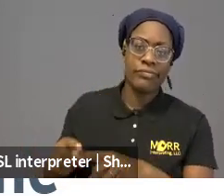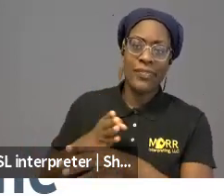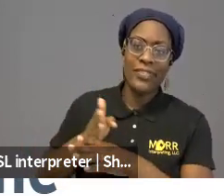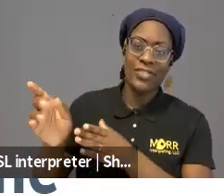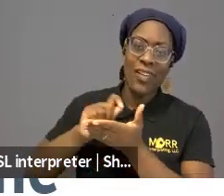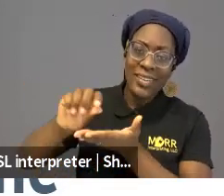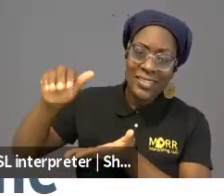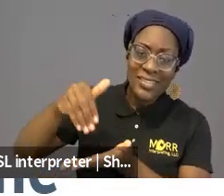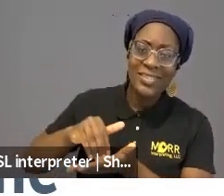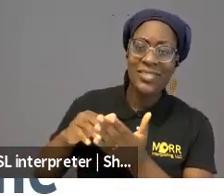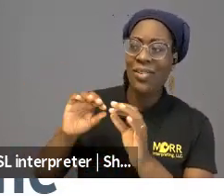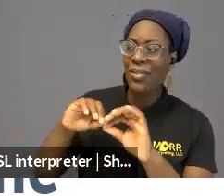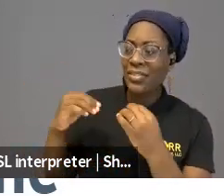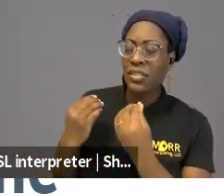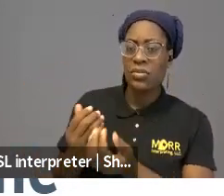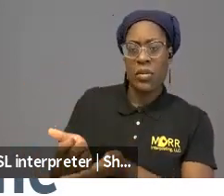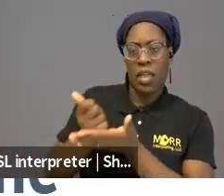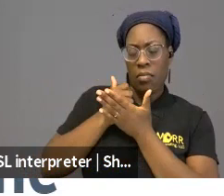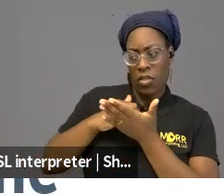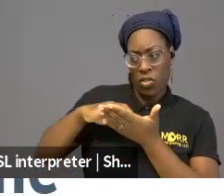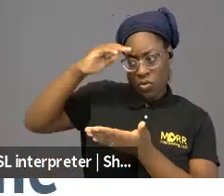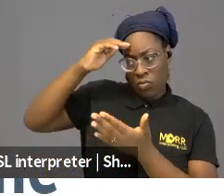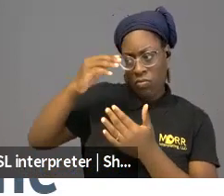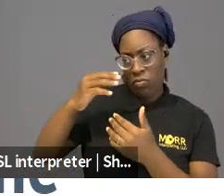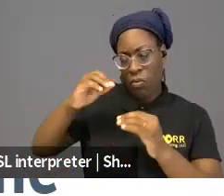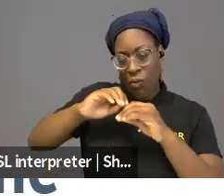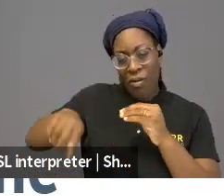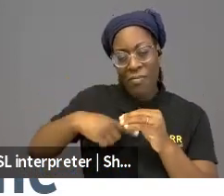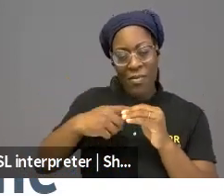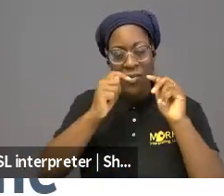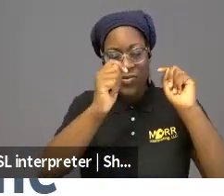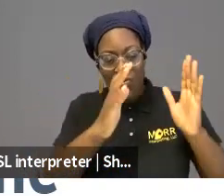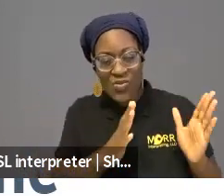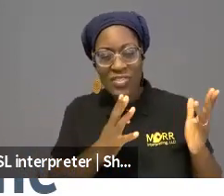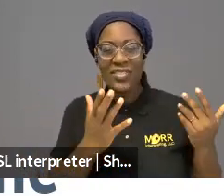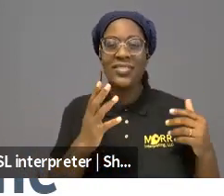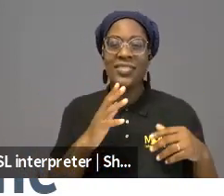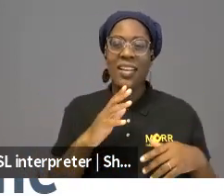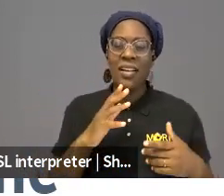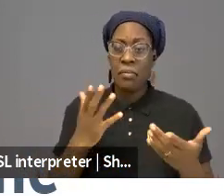important to our writing center work that I'm not necessarily an expert in. For instance, Jenelle